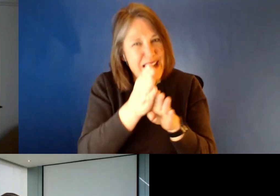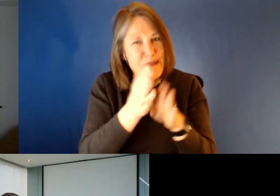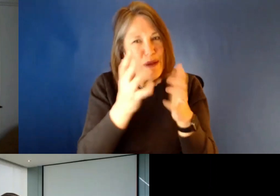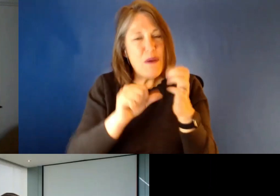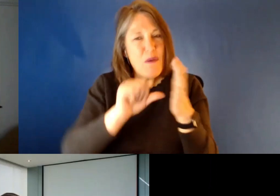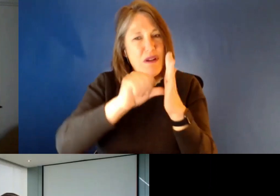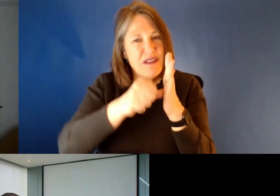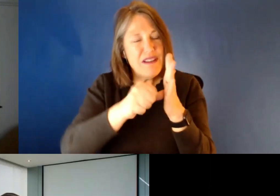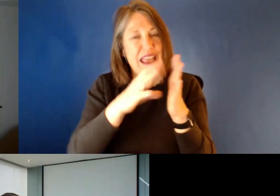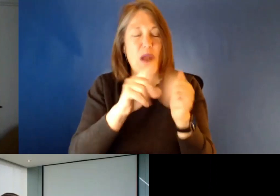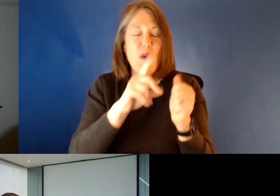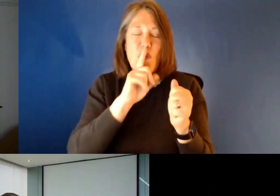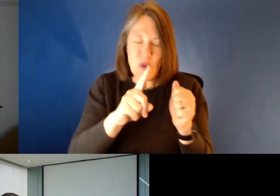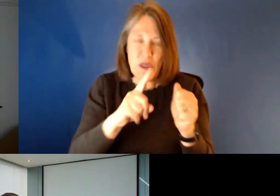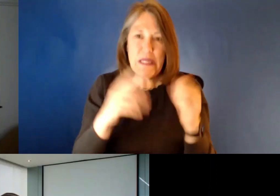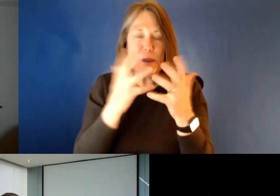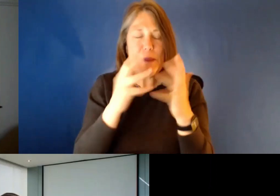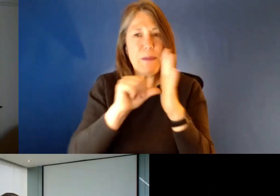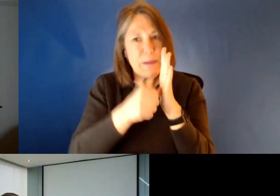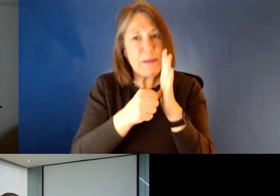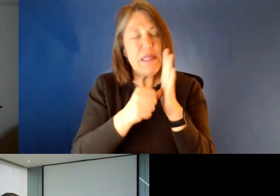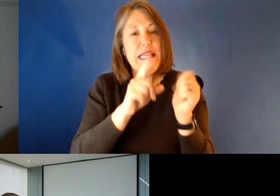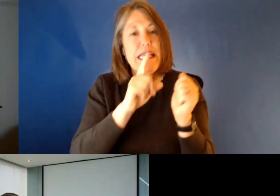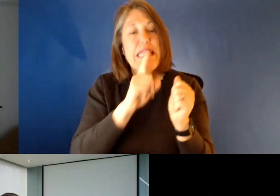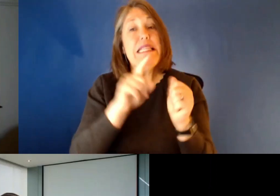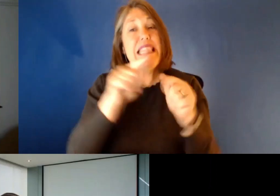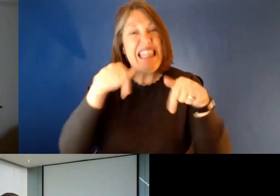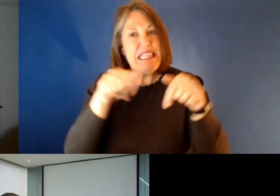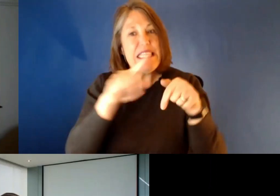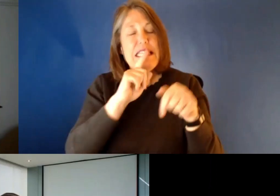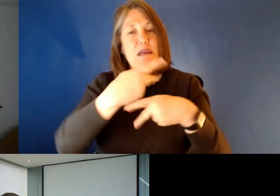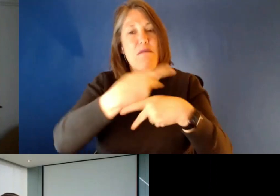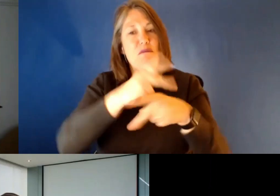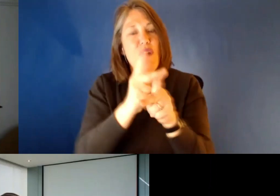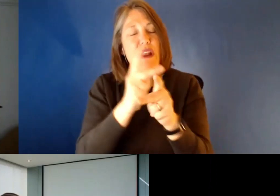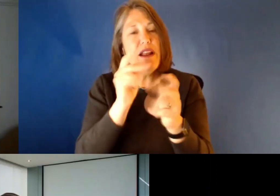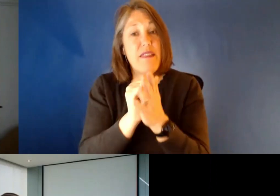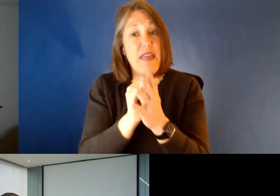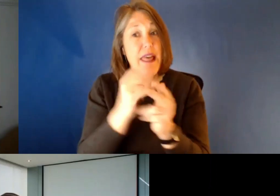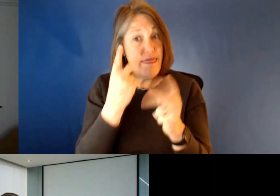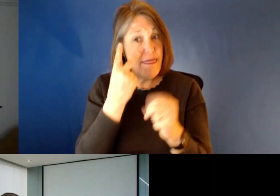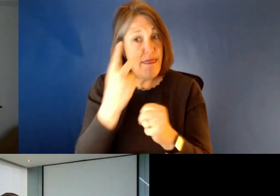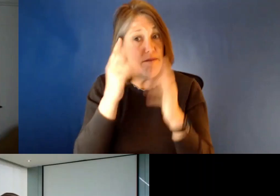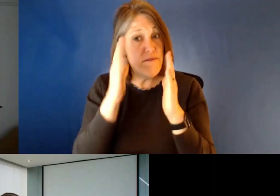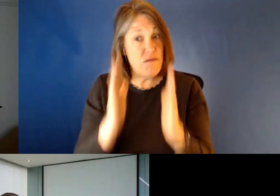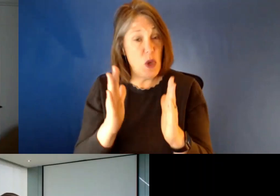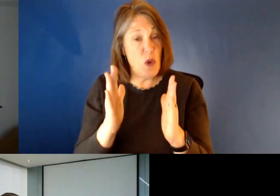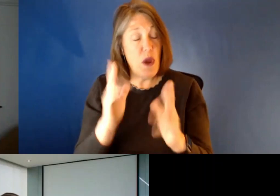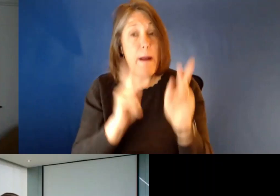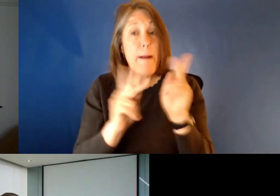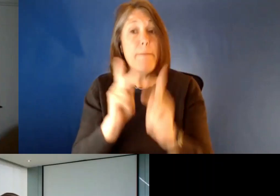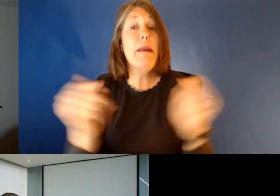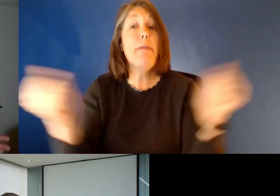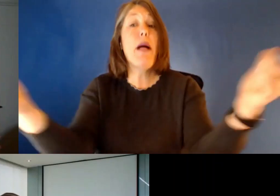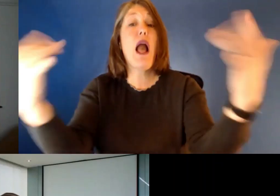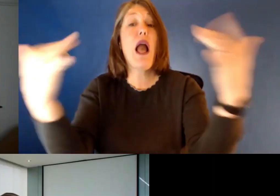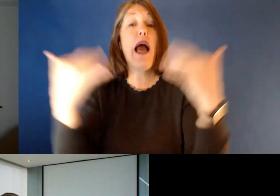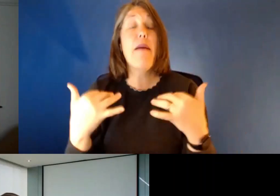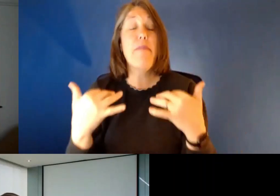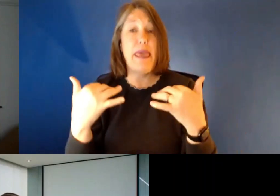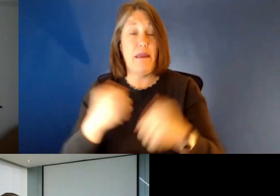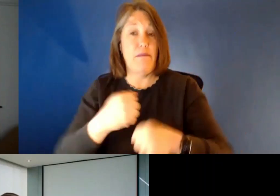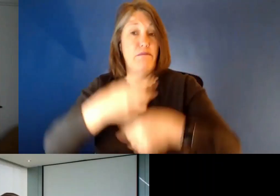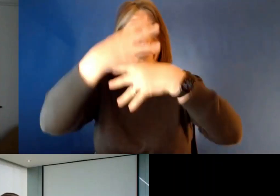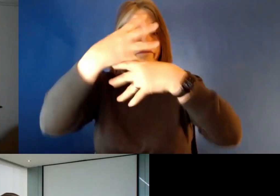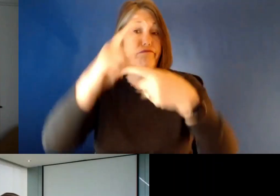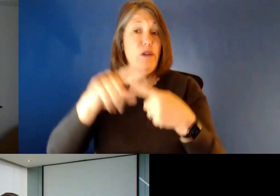06:18:03 It is a product that the viewer, those coming to the gallery, even within the